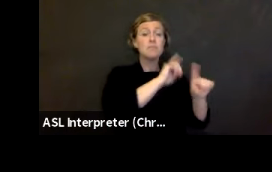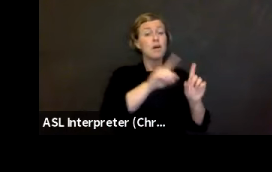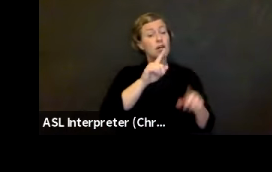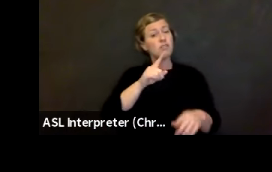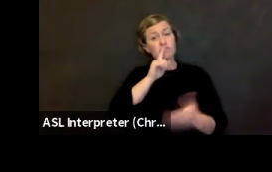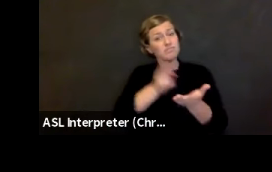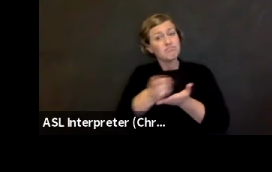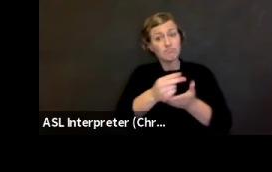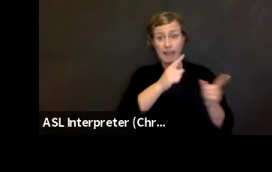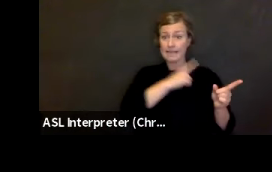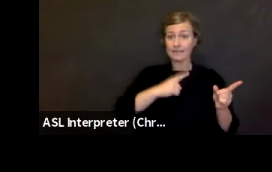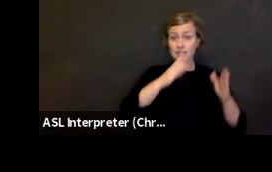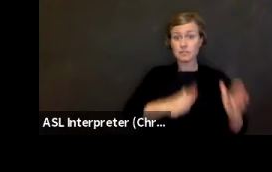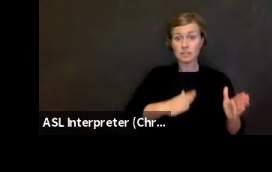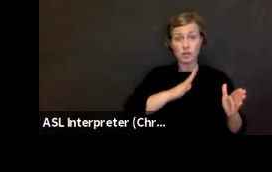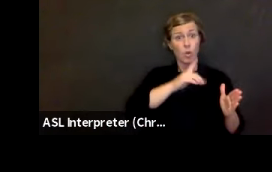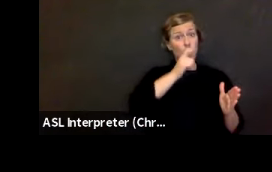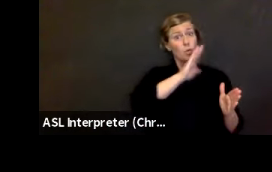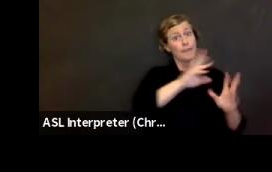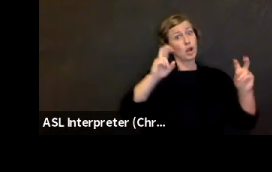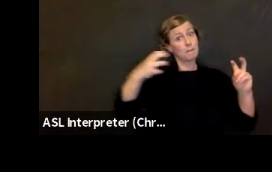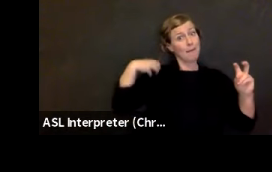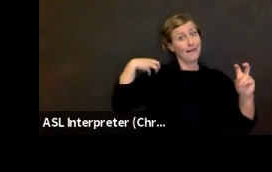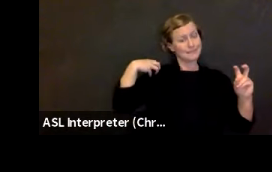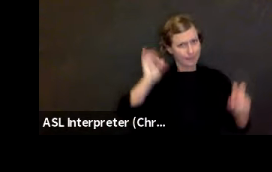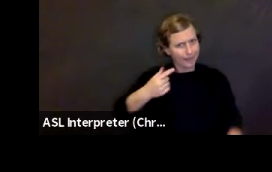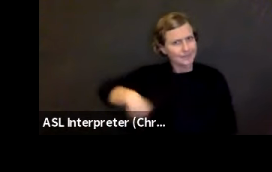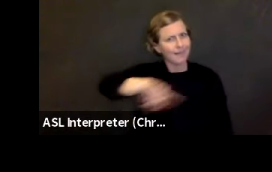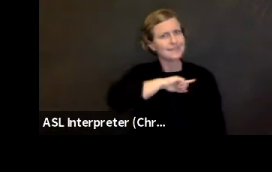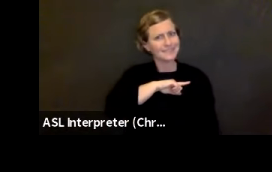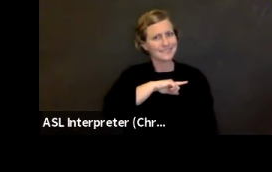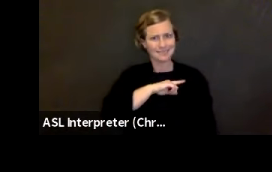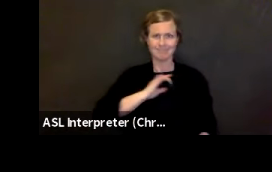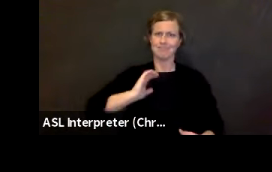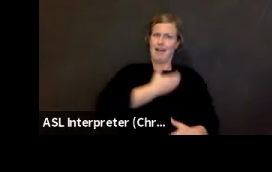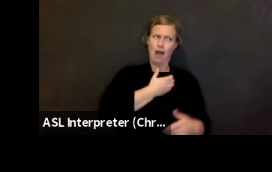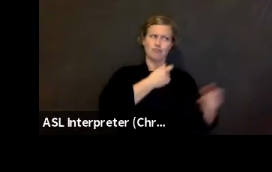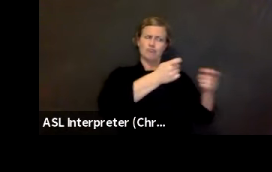their CLIENLT's -- client's interests at heart. But ultimately they answer to us and they need to hear from us.